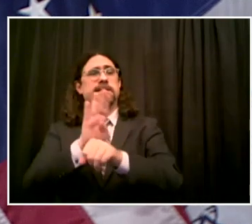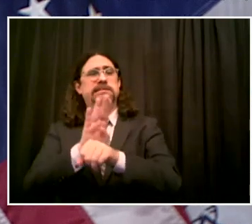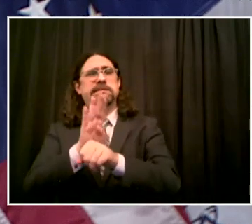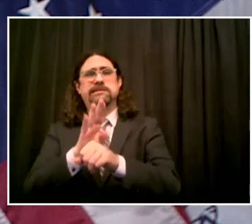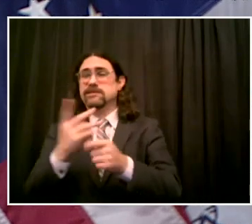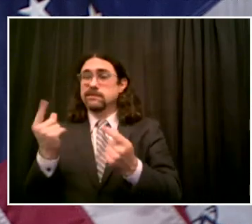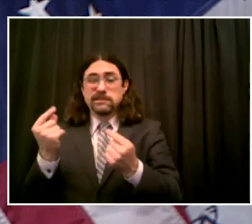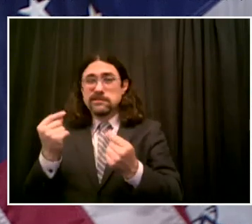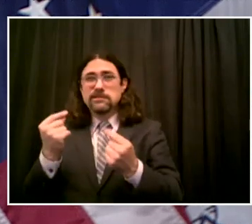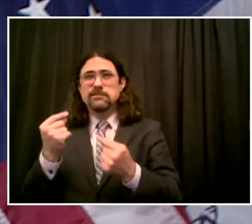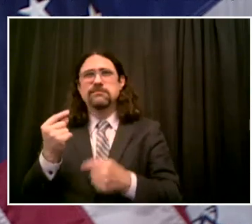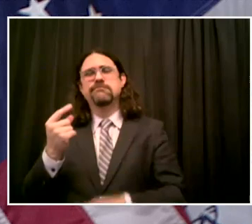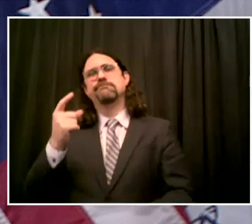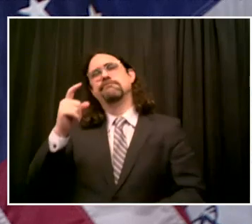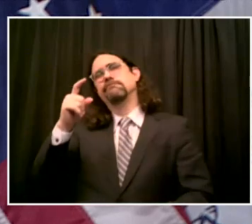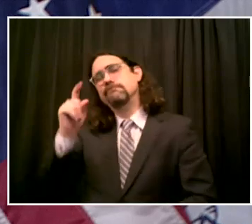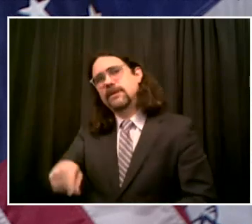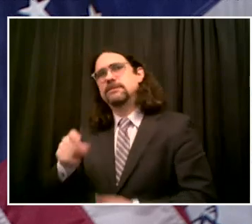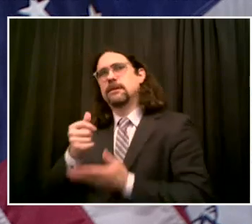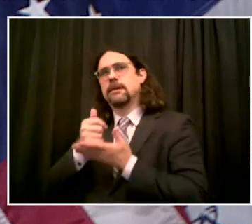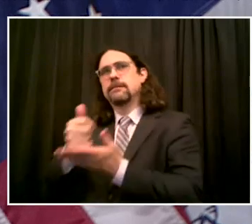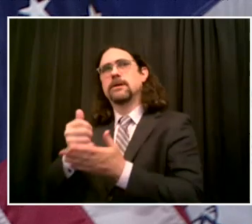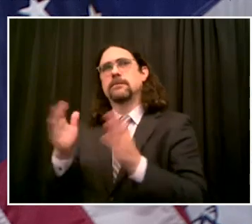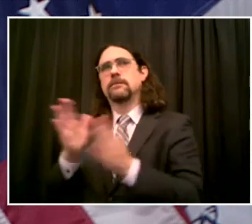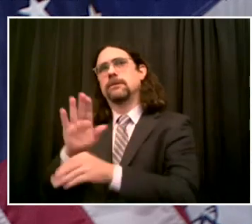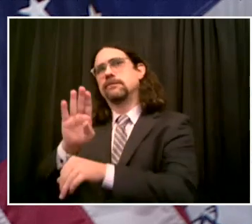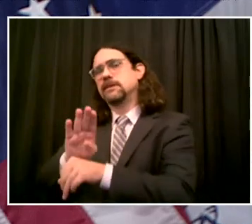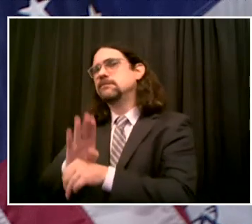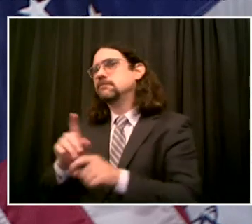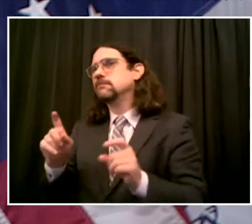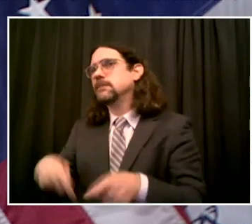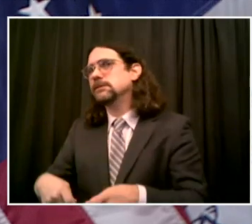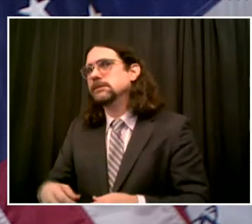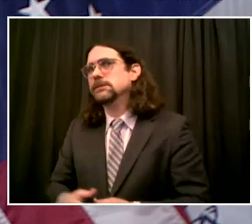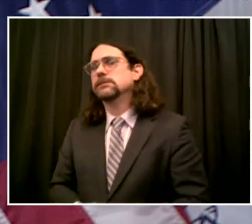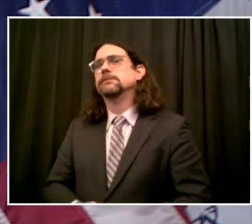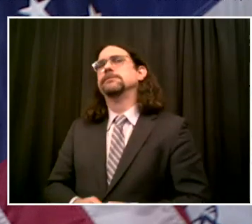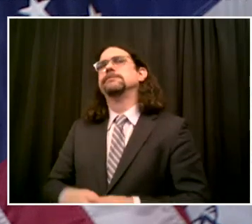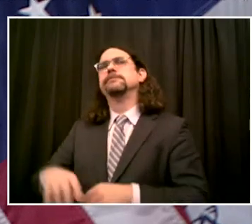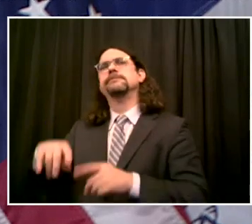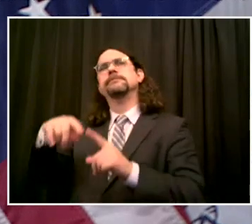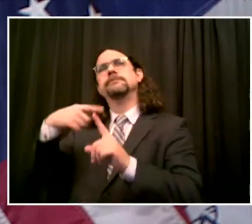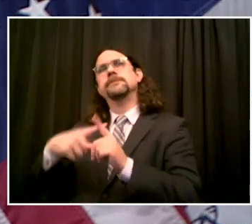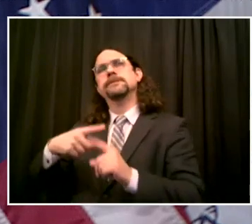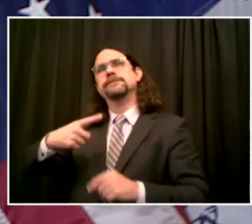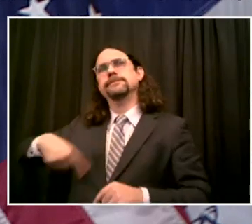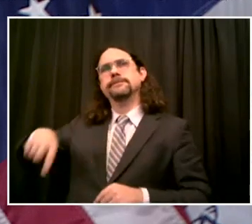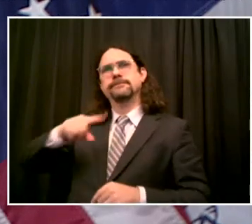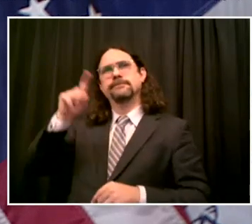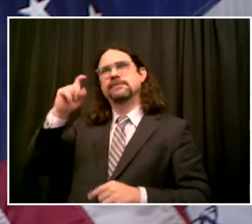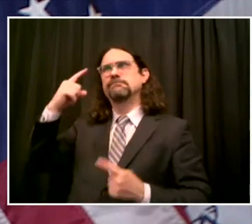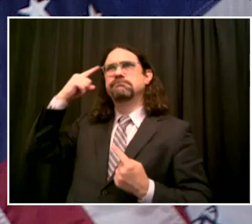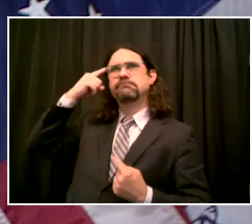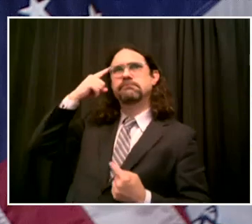WE NEED TO HELP IN EVERY WAY WE CAN. AND WEA HVE TO